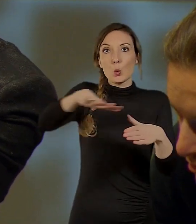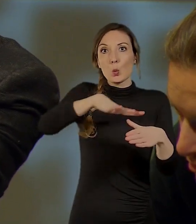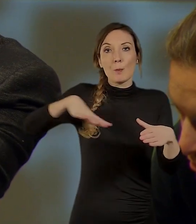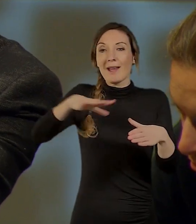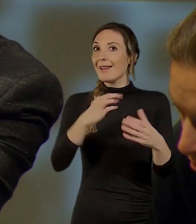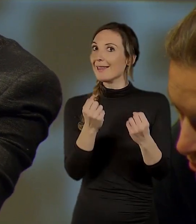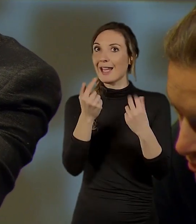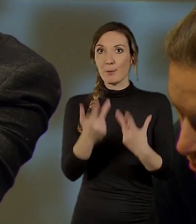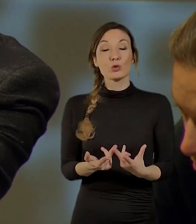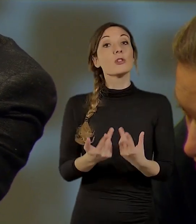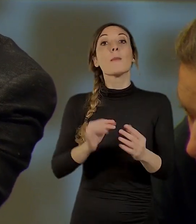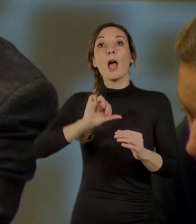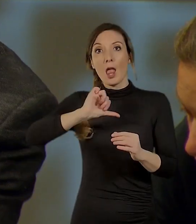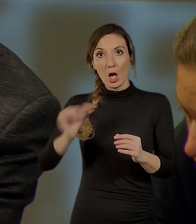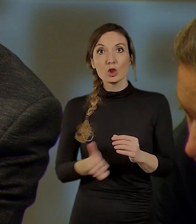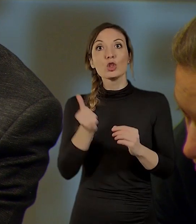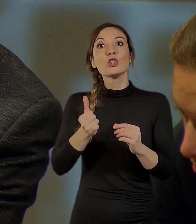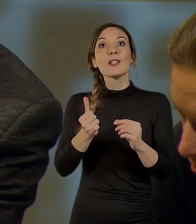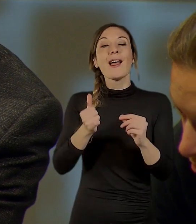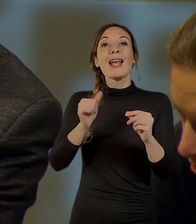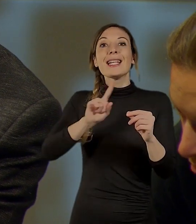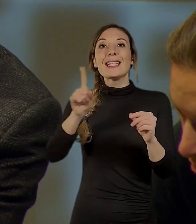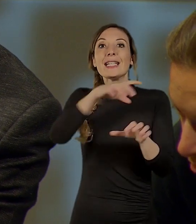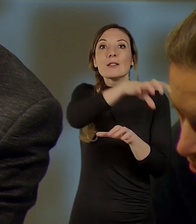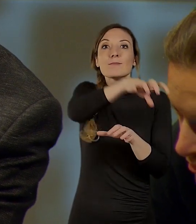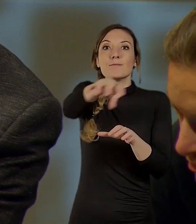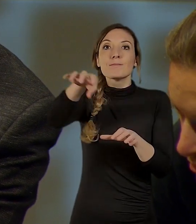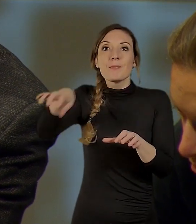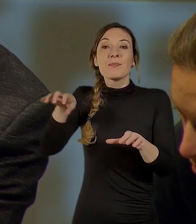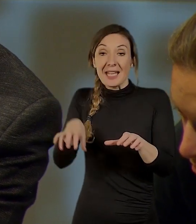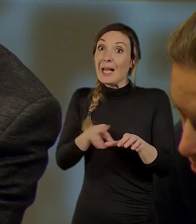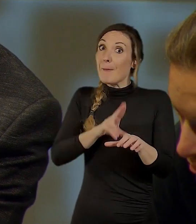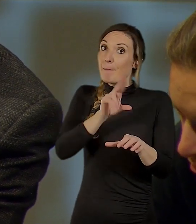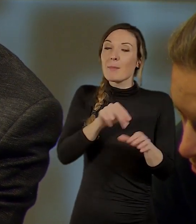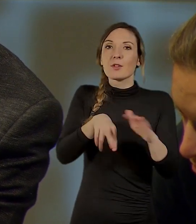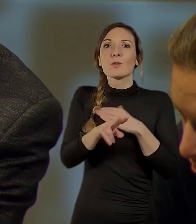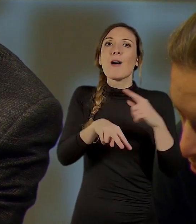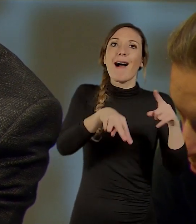that the people who live there have some kind of connection to the entire area. And so that they are aware of what they live in, what they live in and that the project